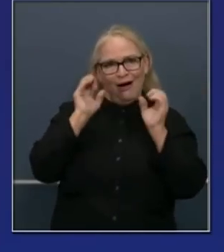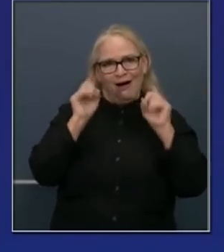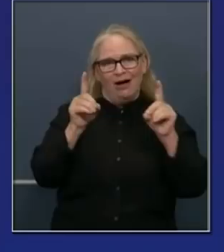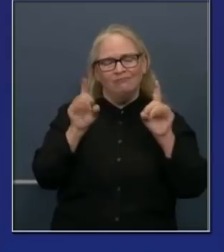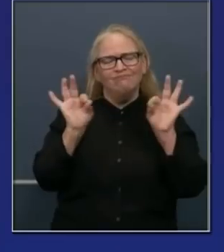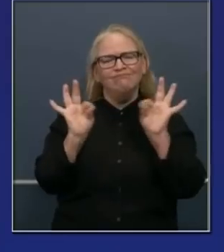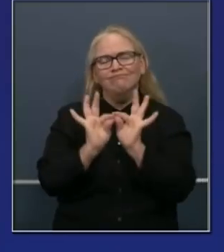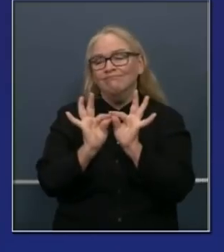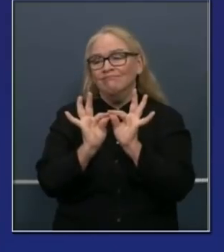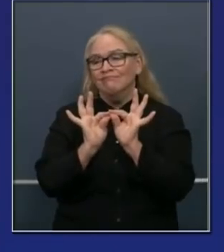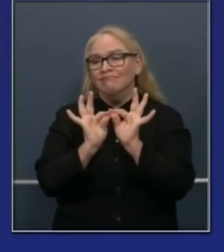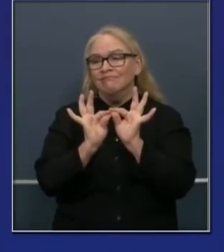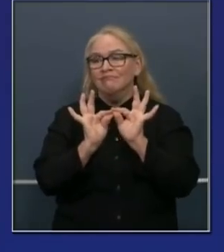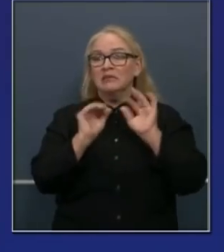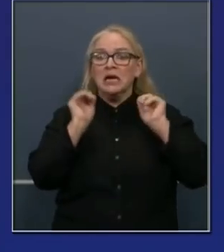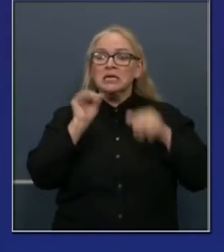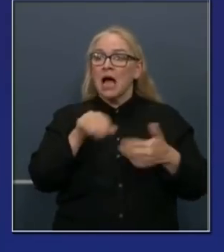THAT IS OUR BOTTOM LINE.